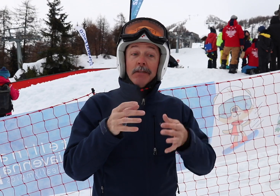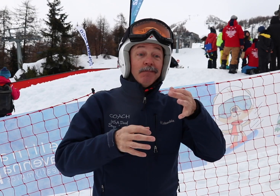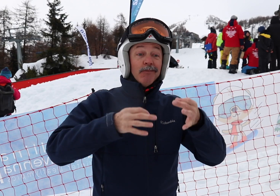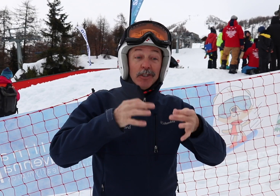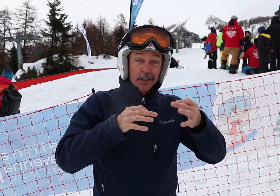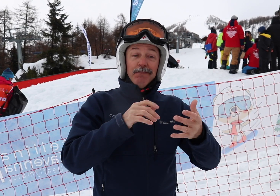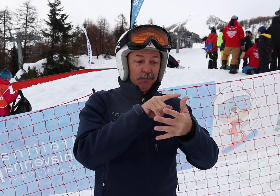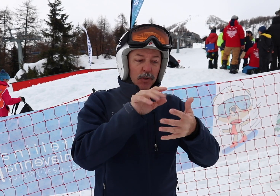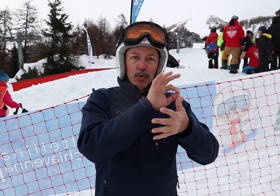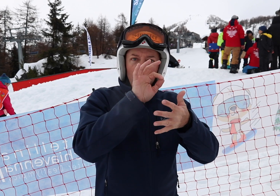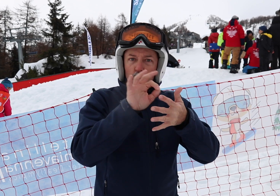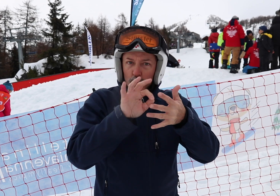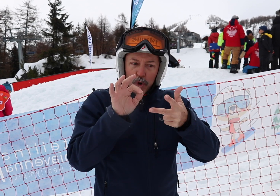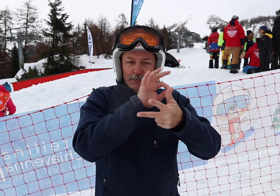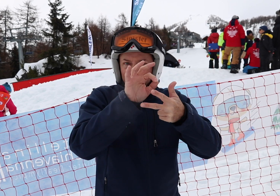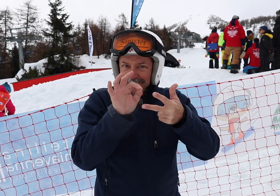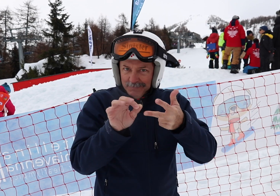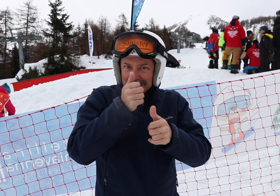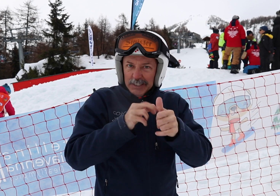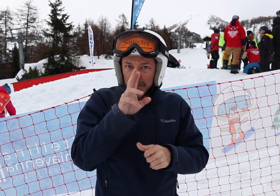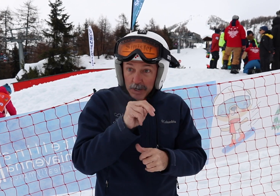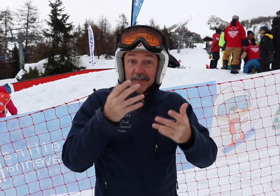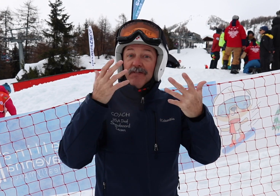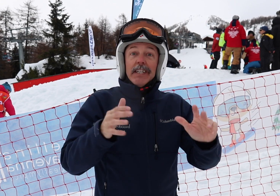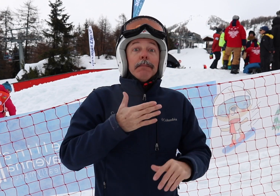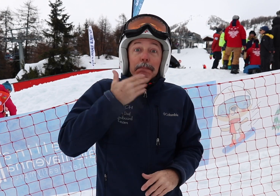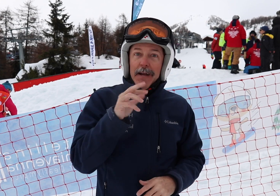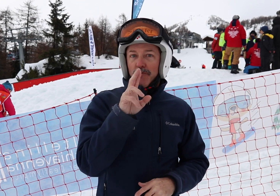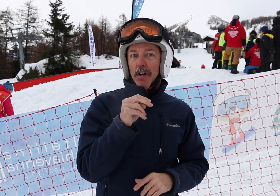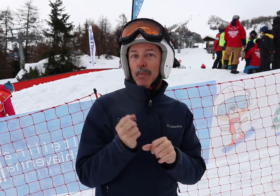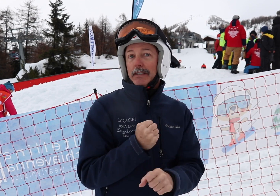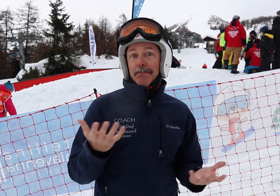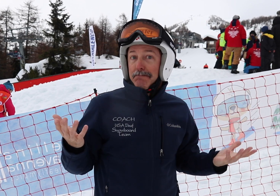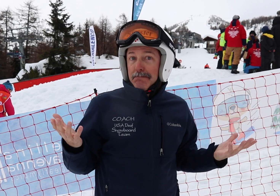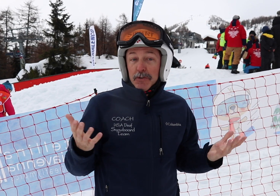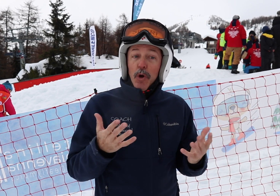The judges score each of their runs then the best run wins.